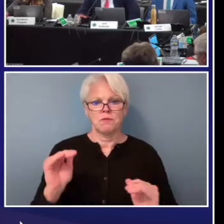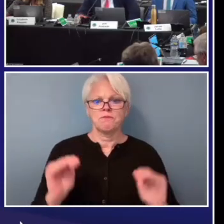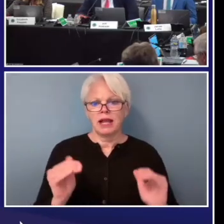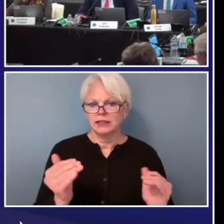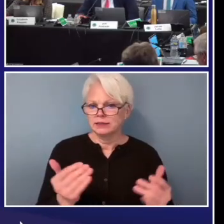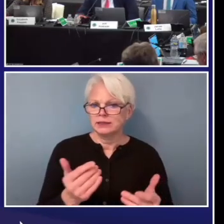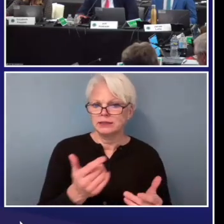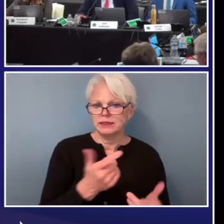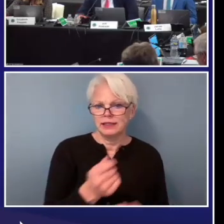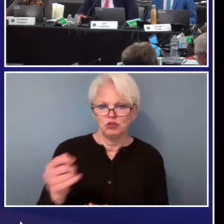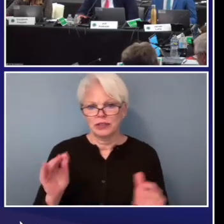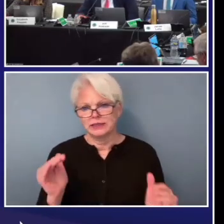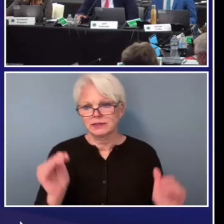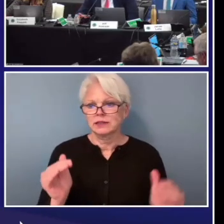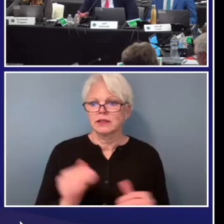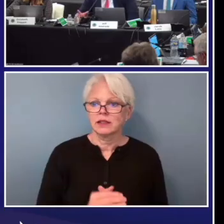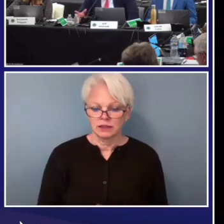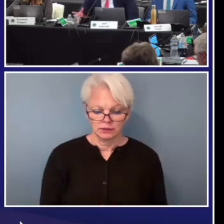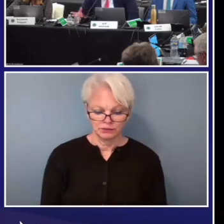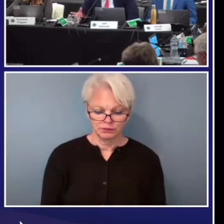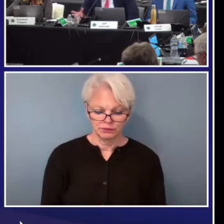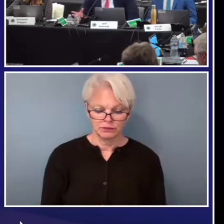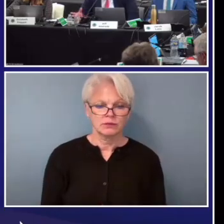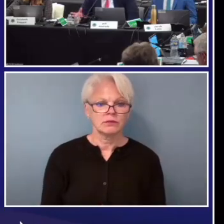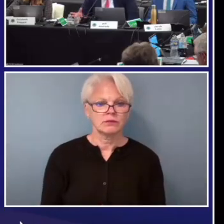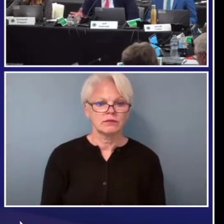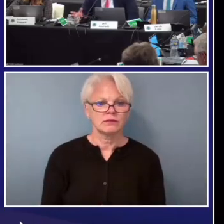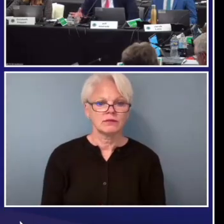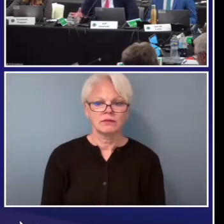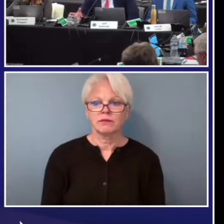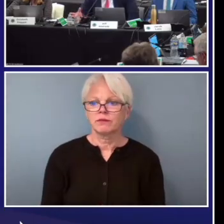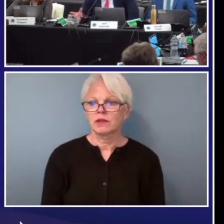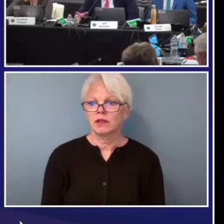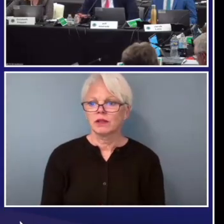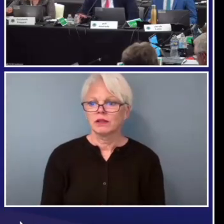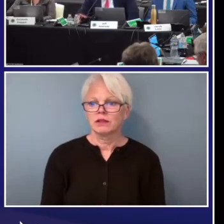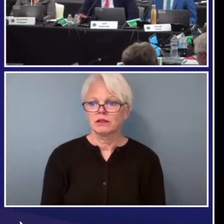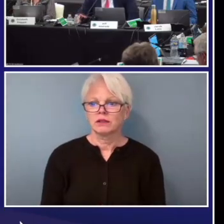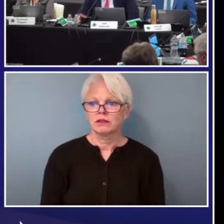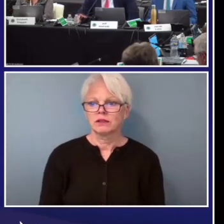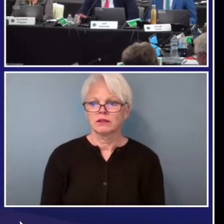Um, so we're, you know, we're open to other, you know, um, to